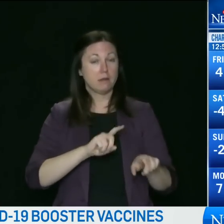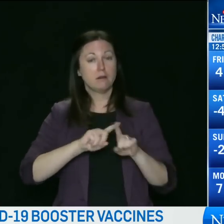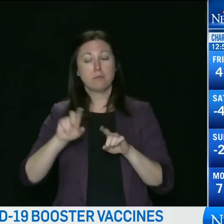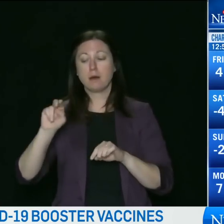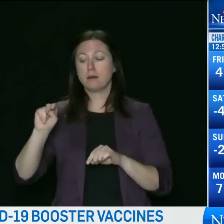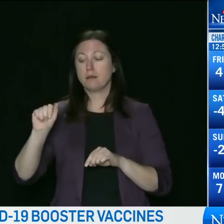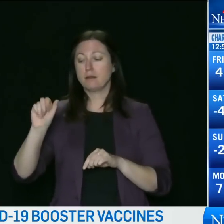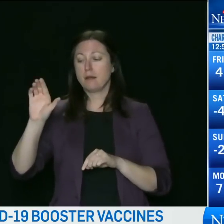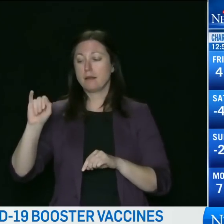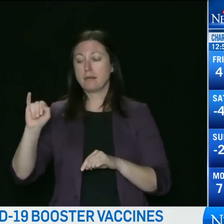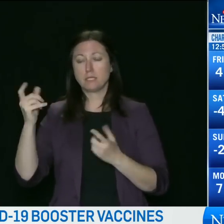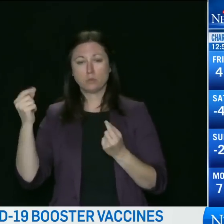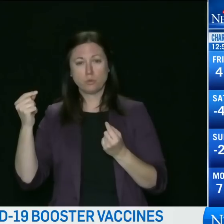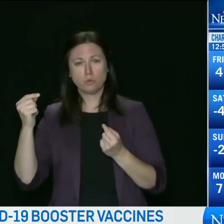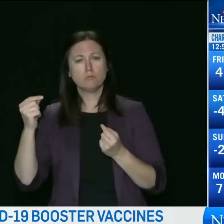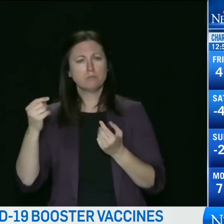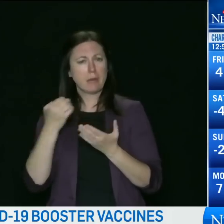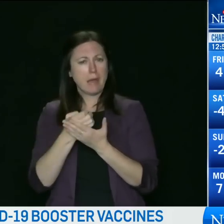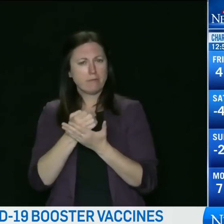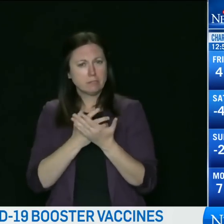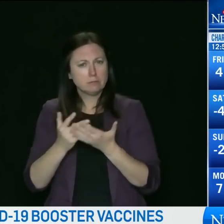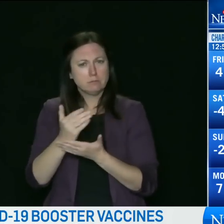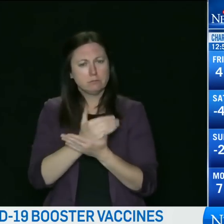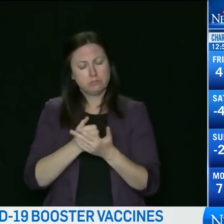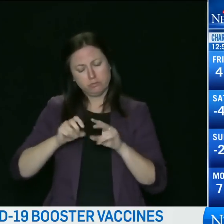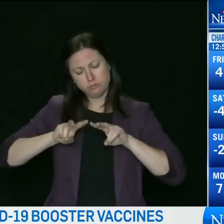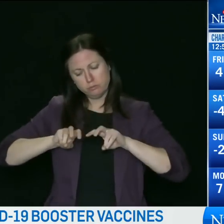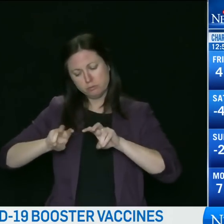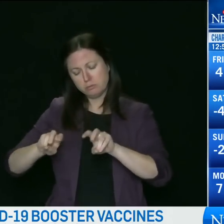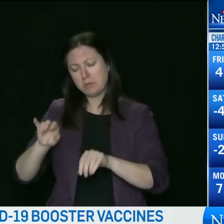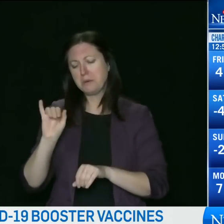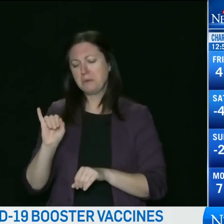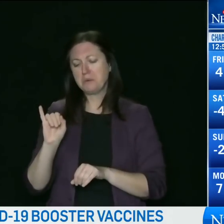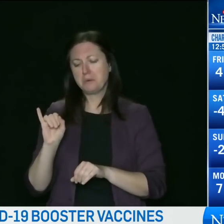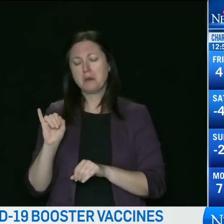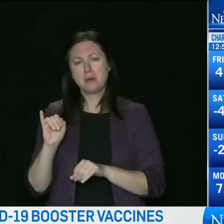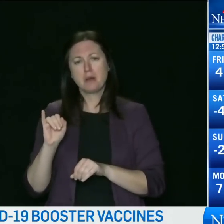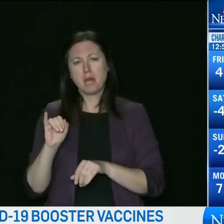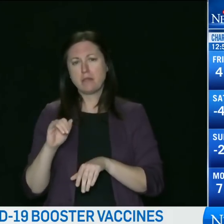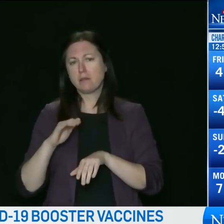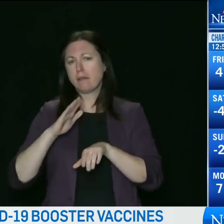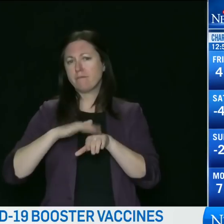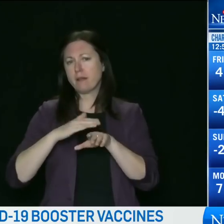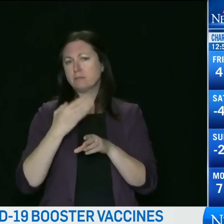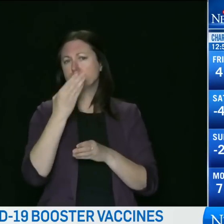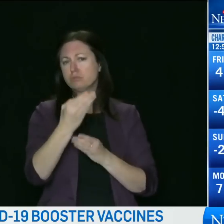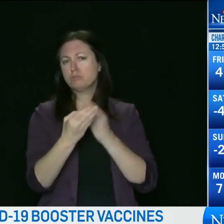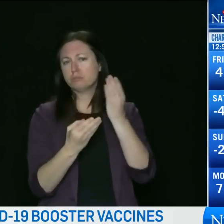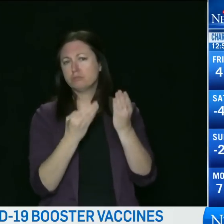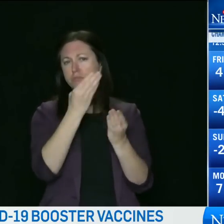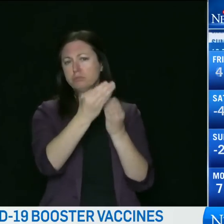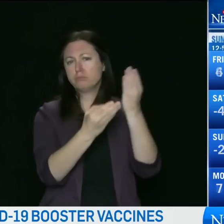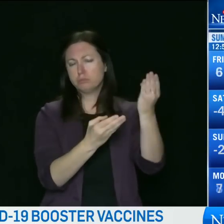AGE AND I THINK IT'S NOTEWORTHY THAT NACI HAS BEEN CONTINUING TO